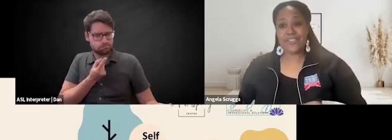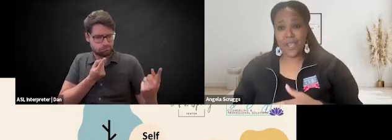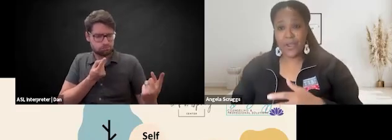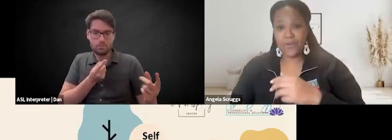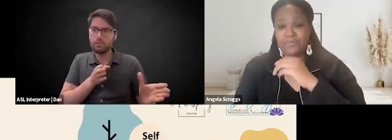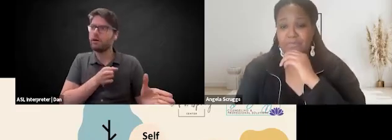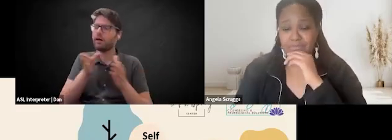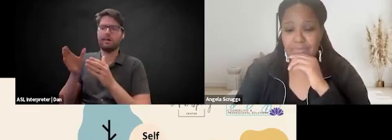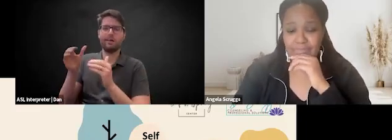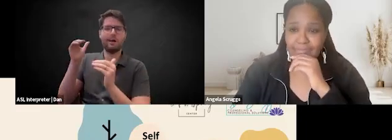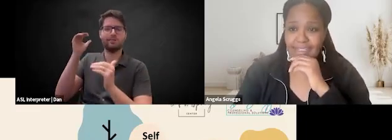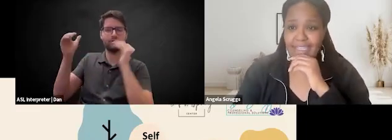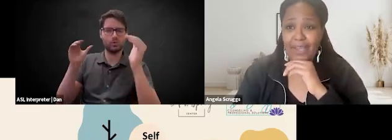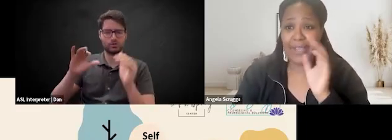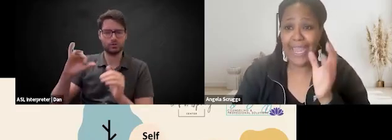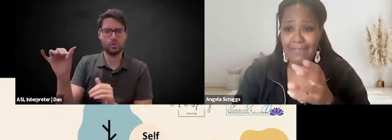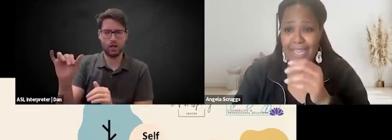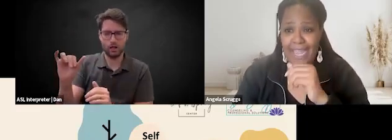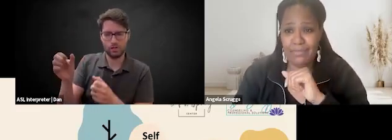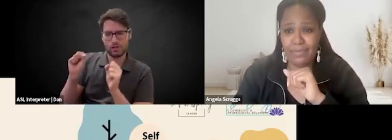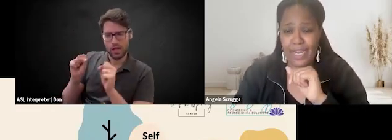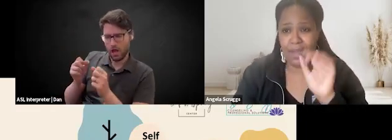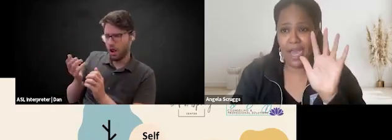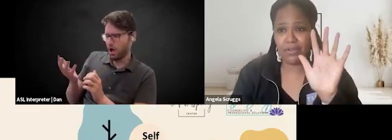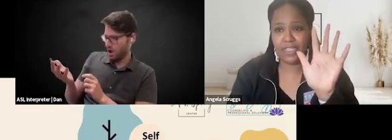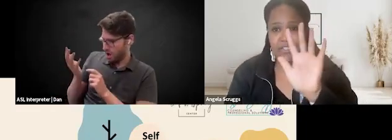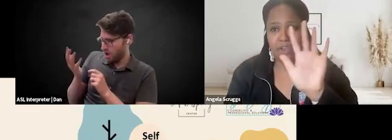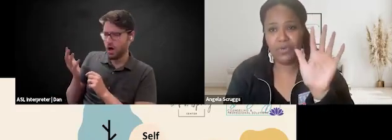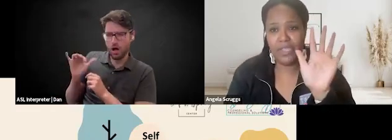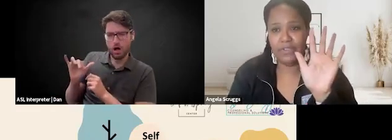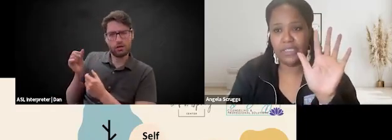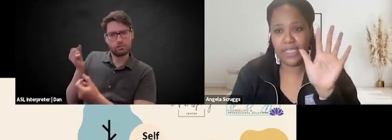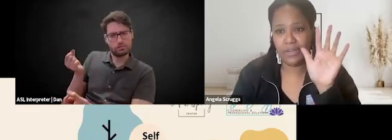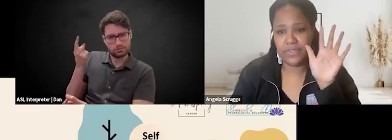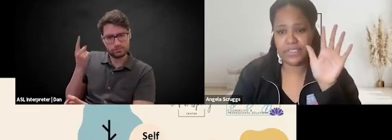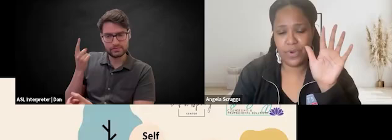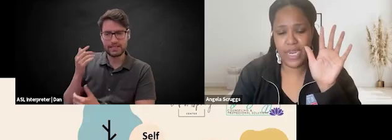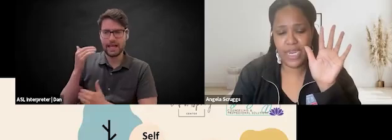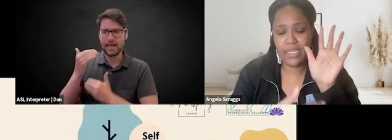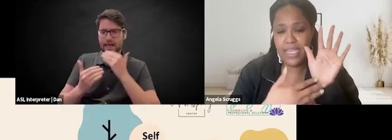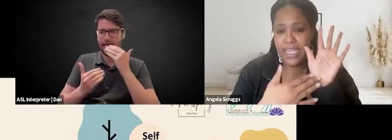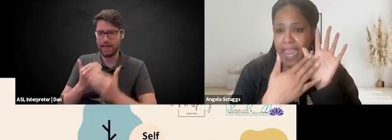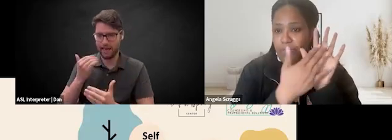So again, we have the hand brain model. And so if you look here on the screen,